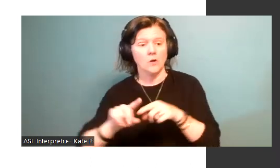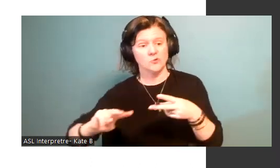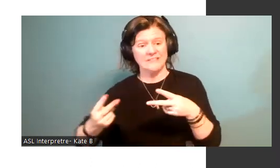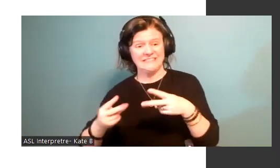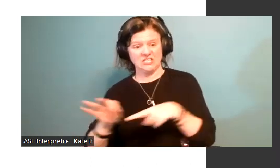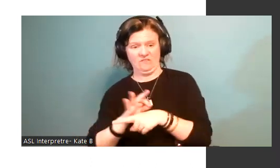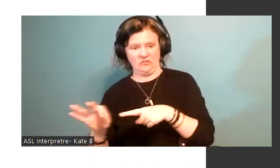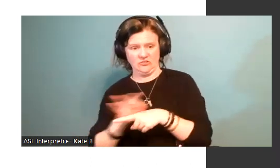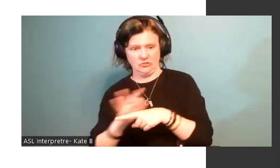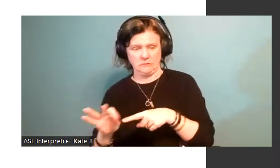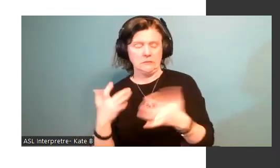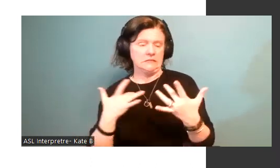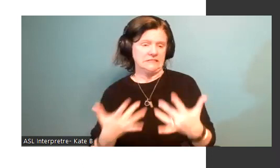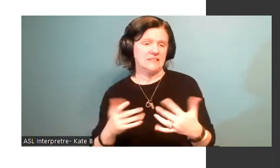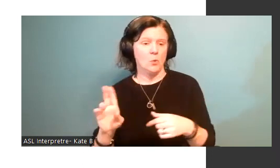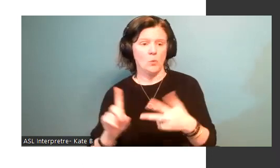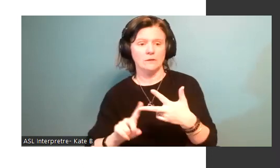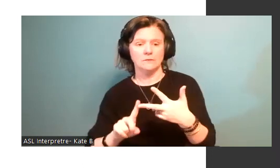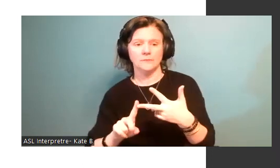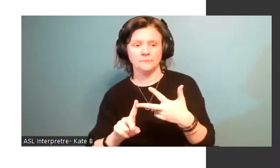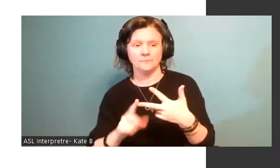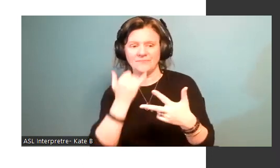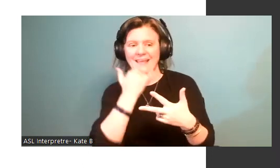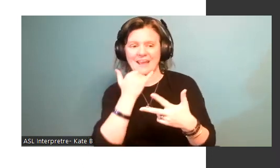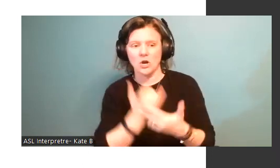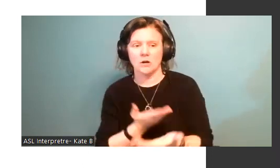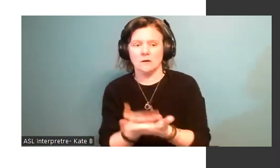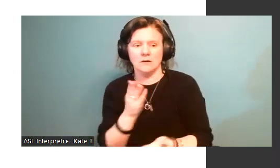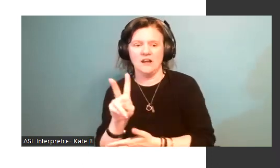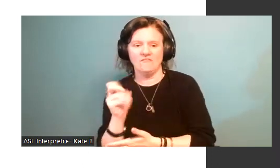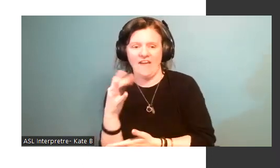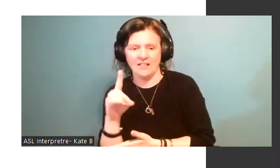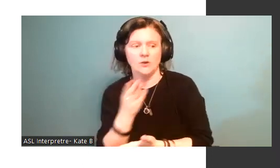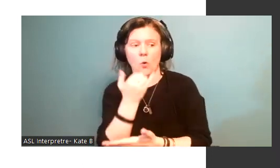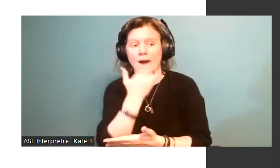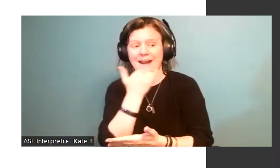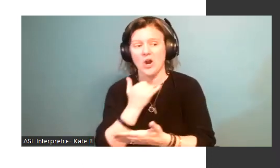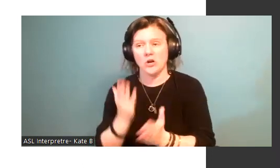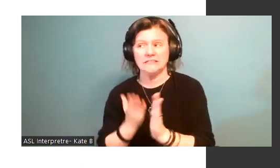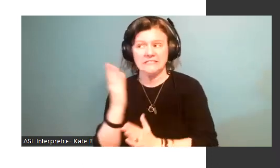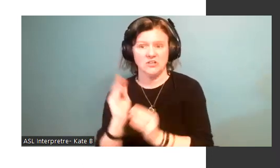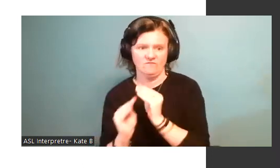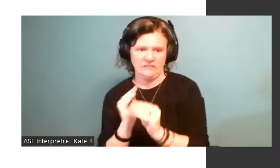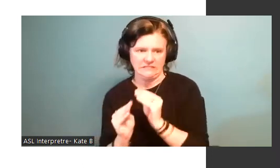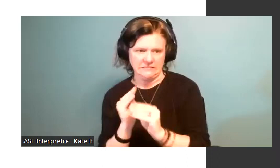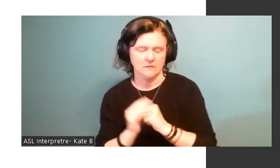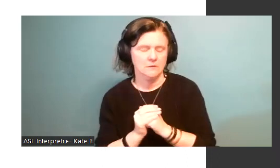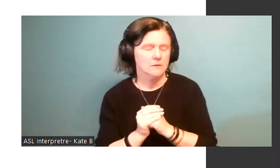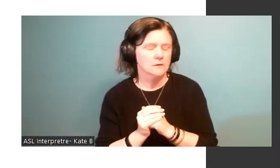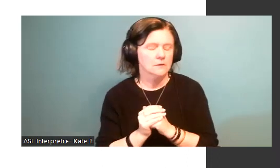description. It has a semantic difference in coded purposes and as am second functionality, a